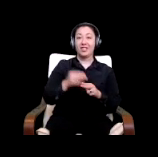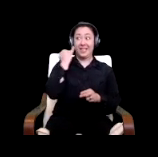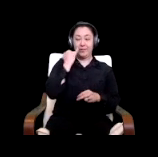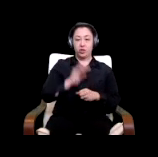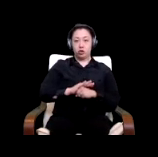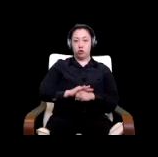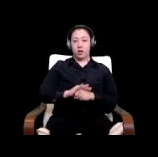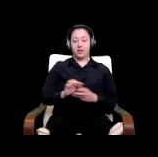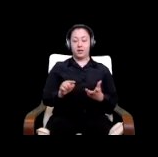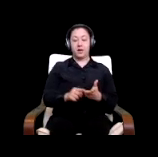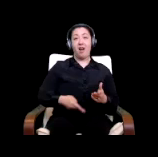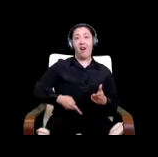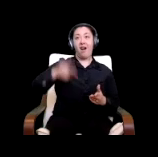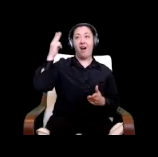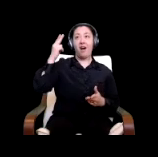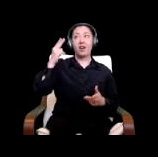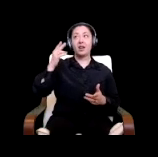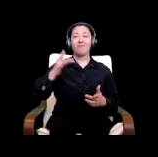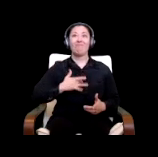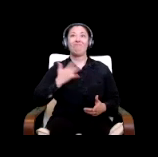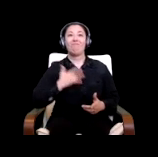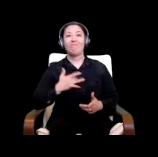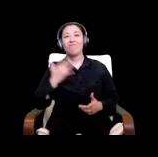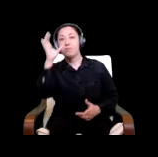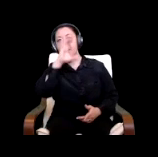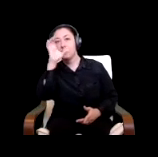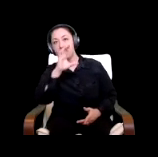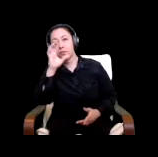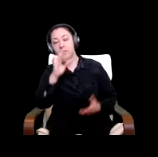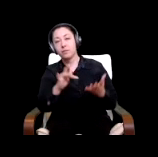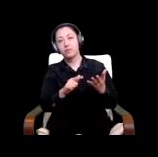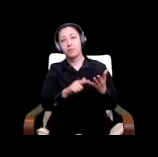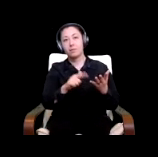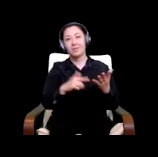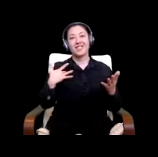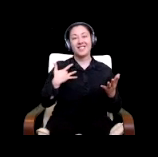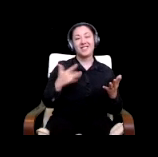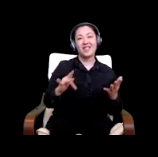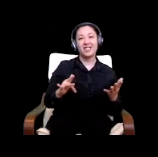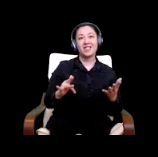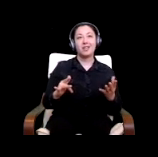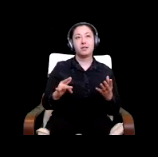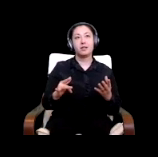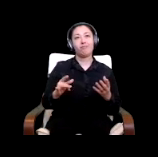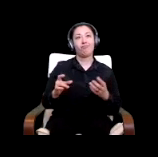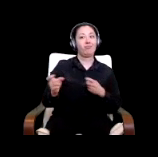sensation seeking. The tendency to lose behavioral control and self-regulation when the stress